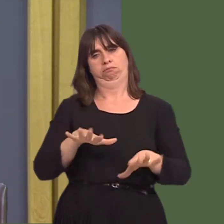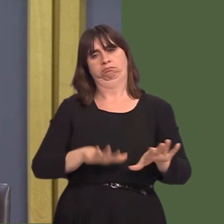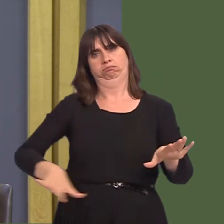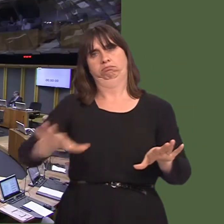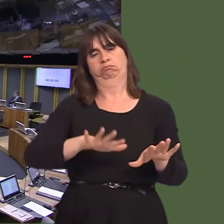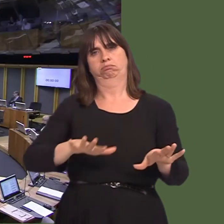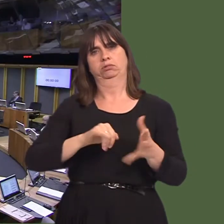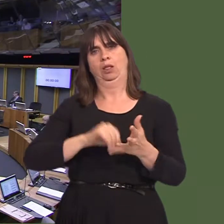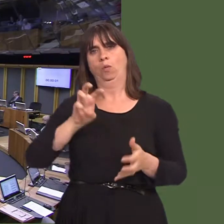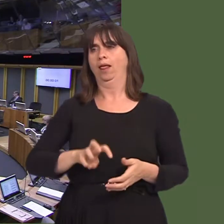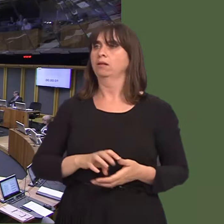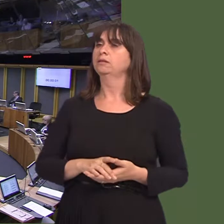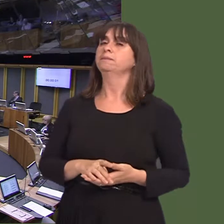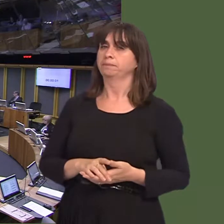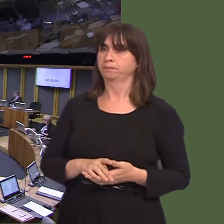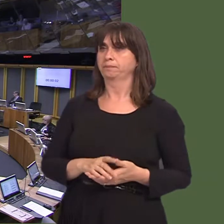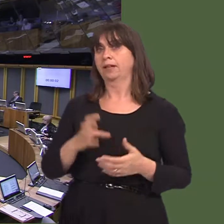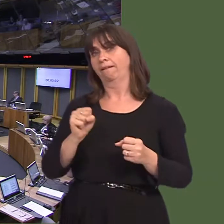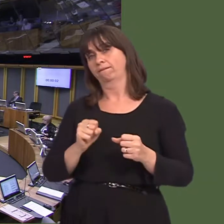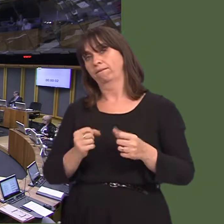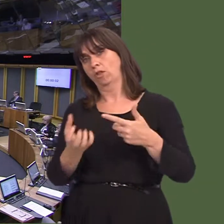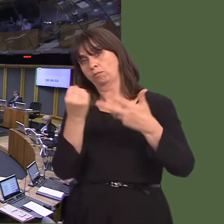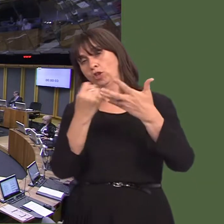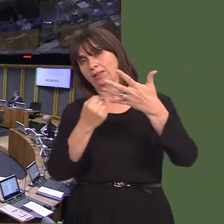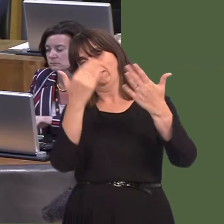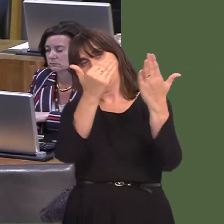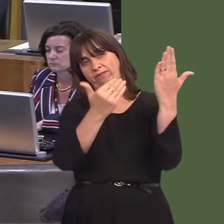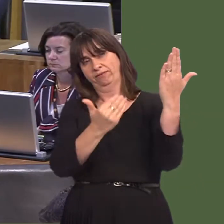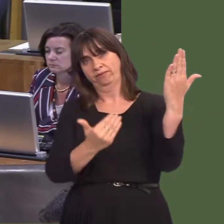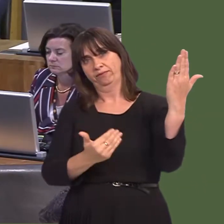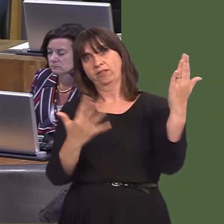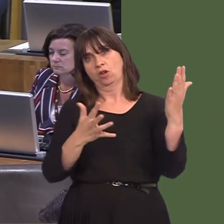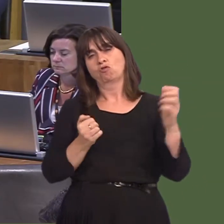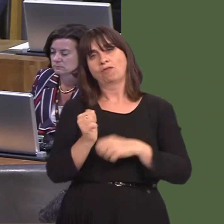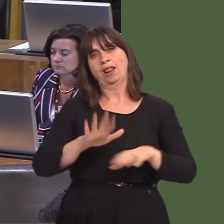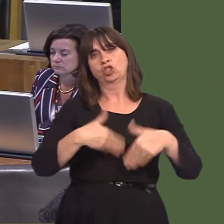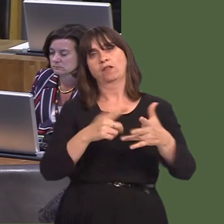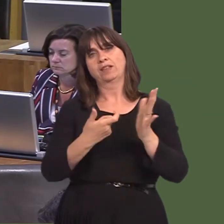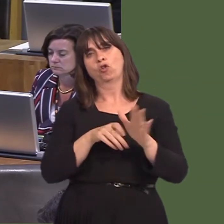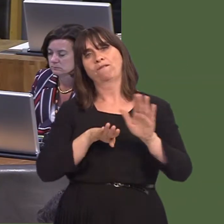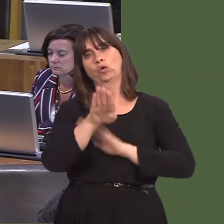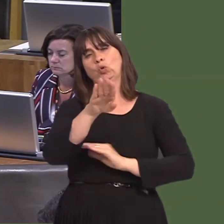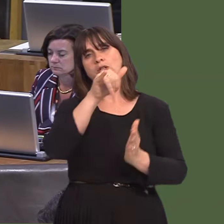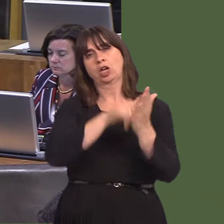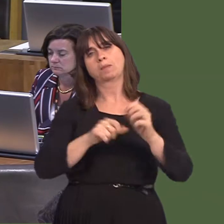Our future objectives and priorities for rail across Wales and the borders are outlined in the 'Rail Services for the Future' document that was published last year.